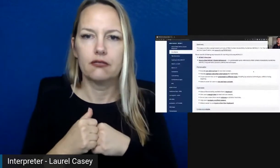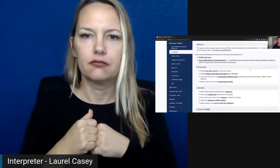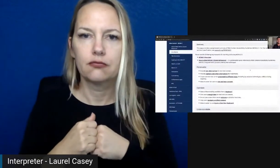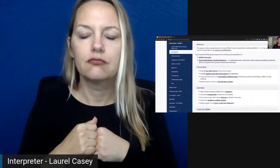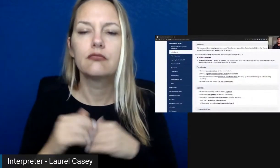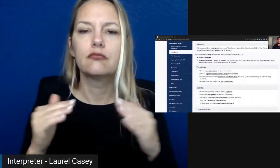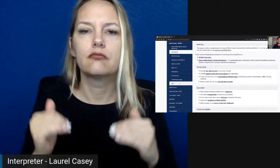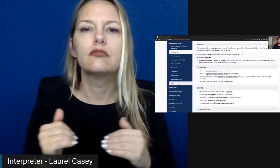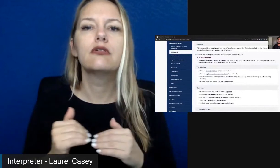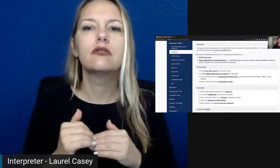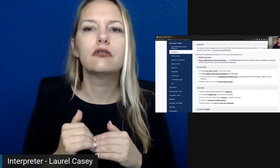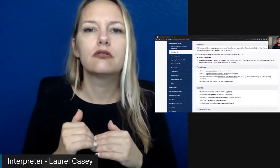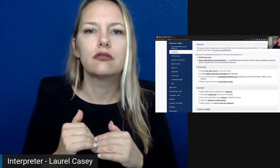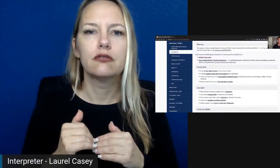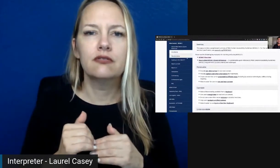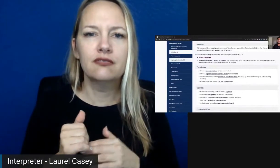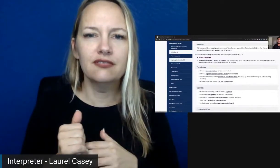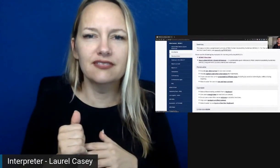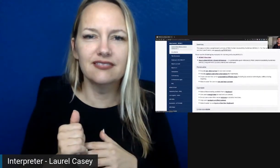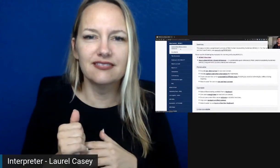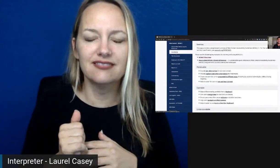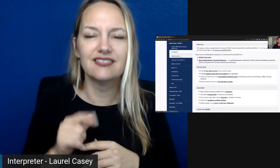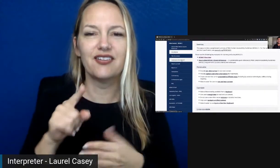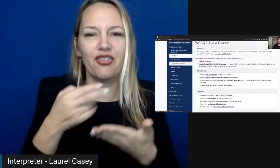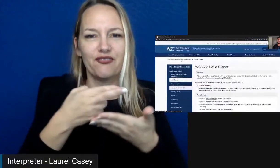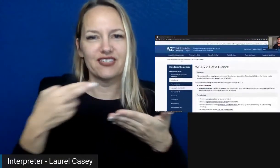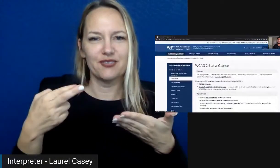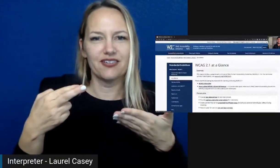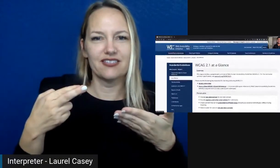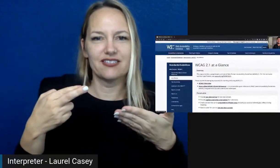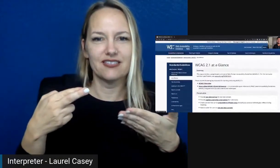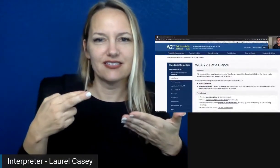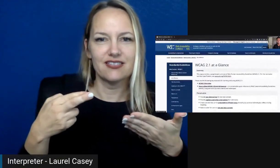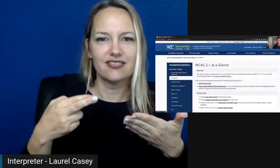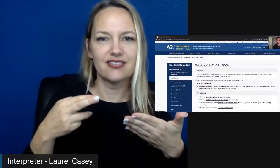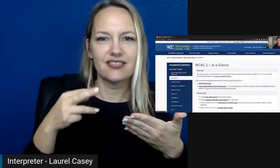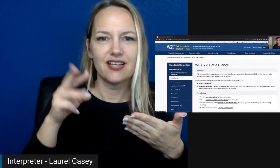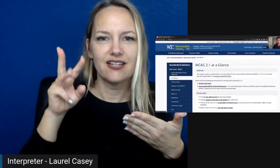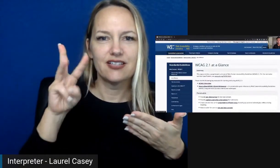For that there is this resource on W3C's website